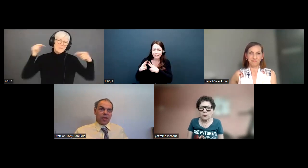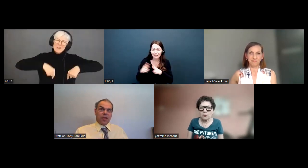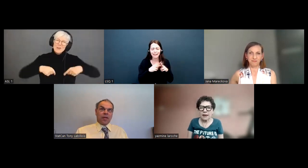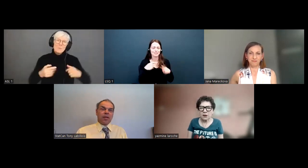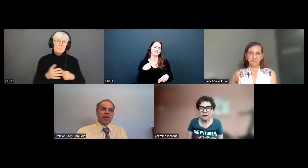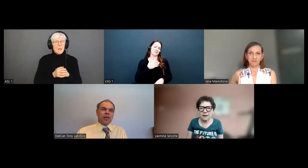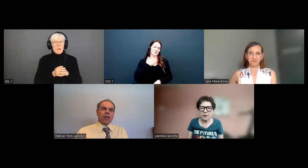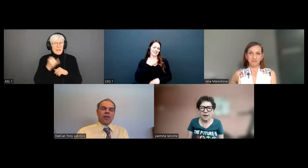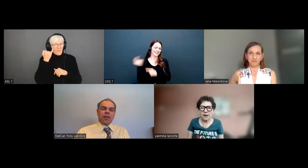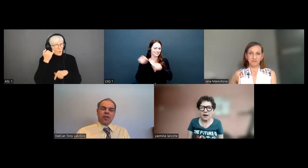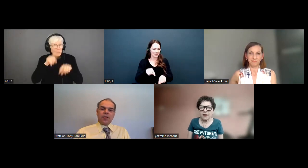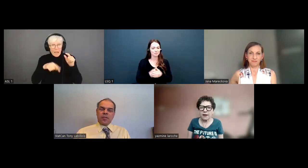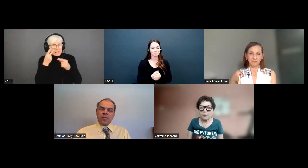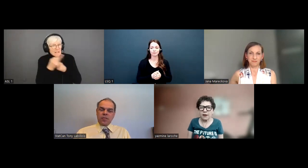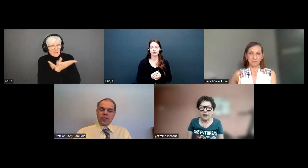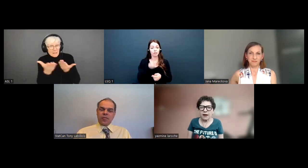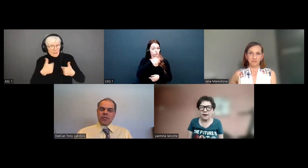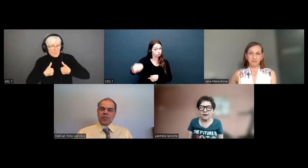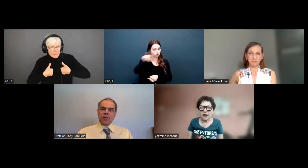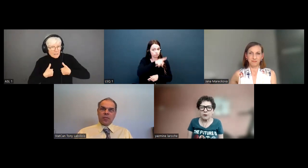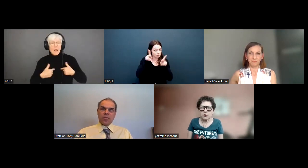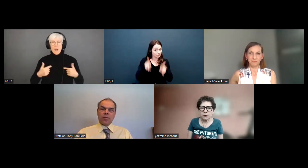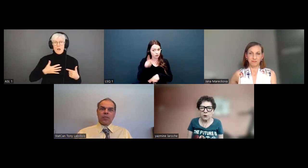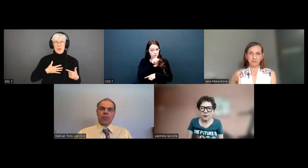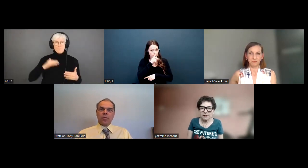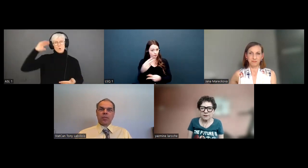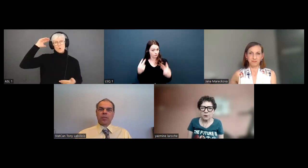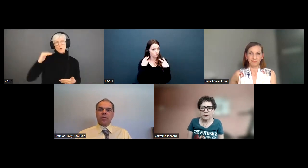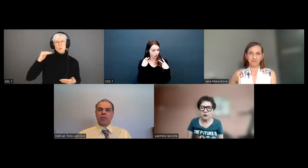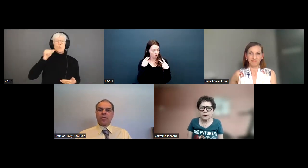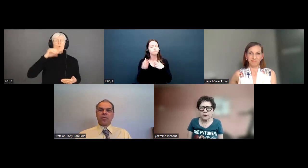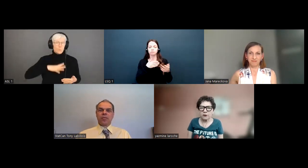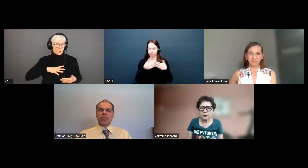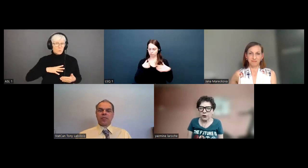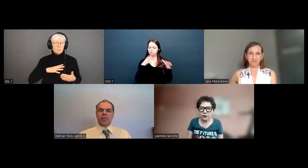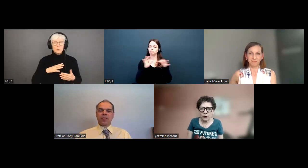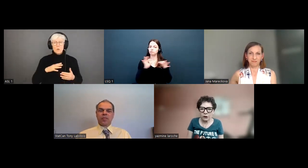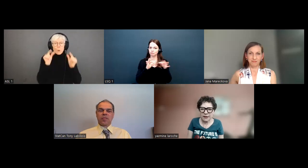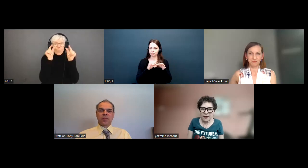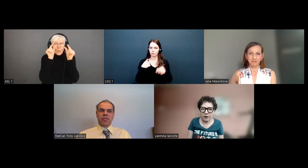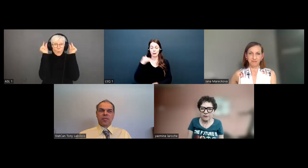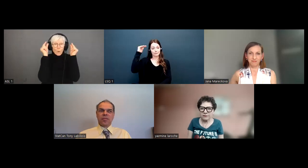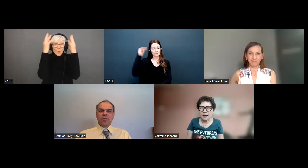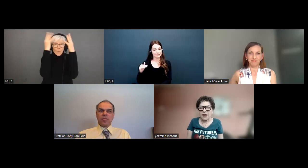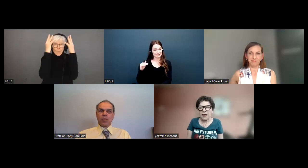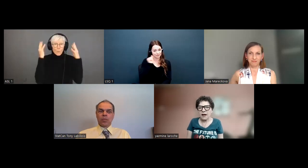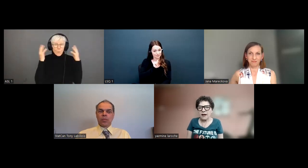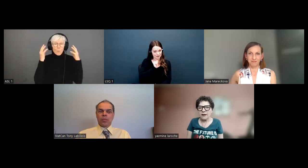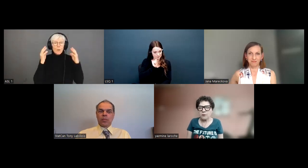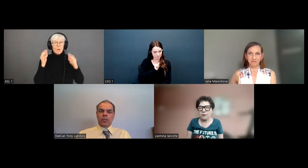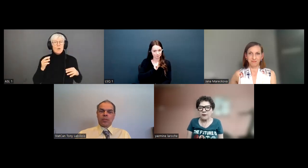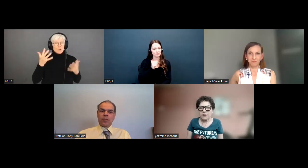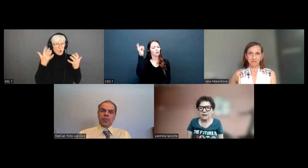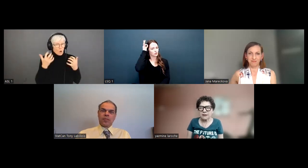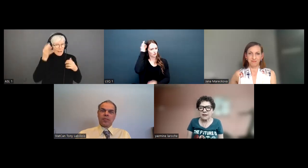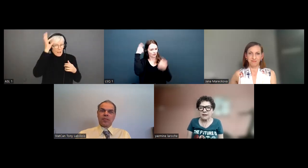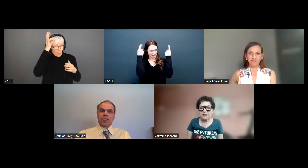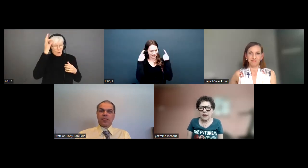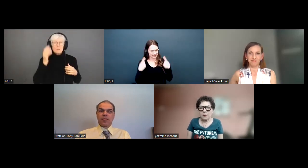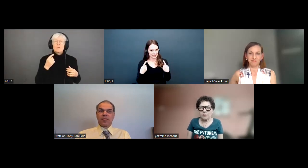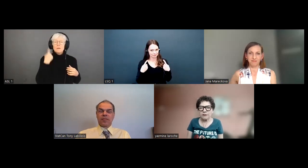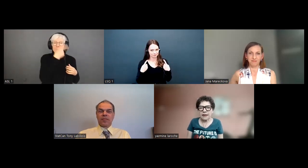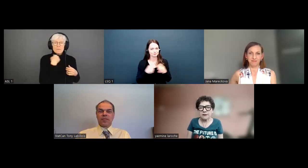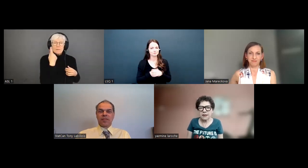who cannot see me, I'm a short woman with short, dark, curly hair. My face is light-skinned,